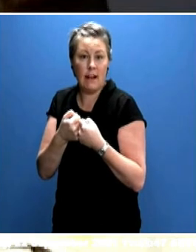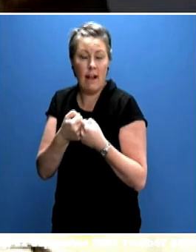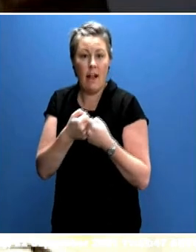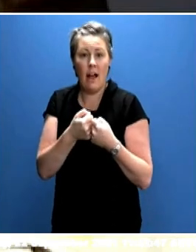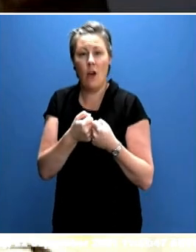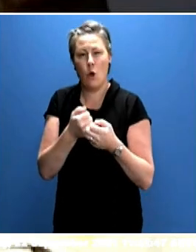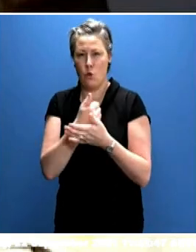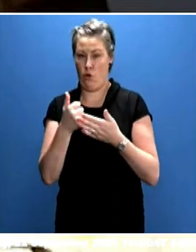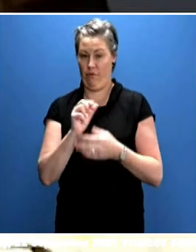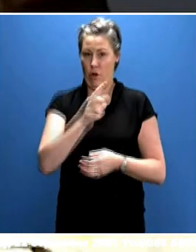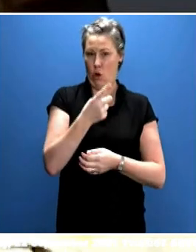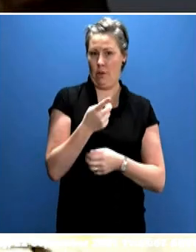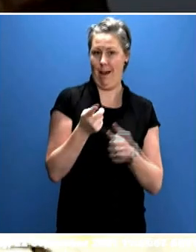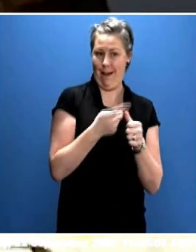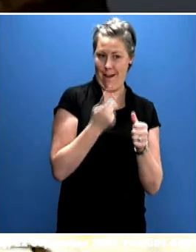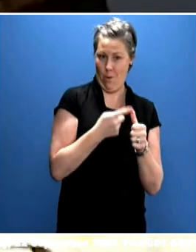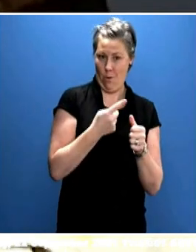drinking alcohol and using cannabis.